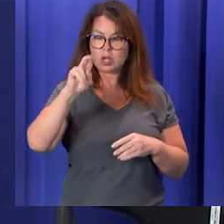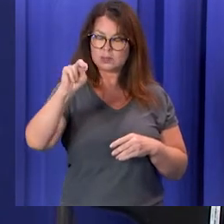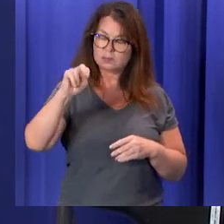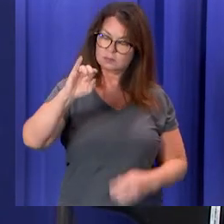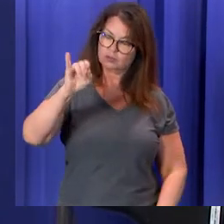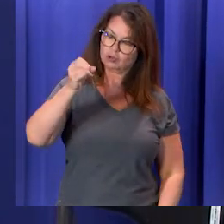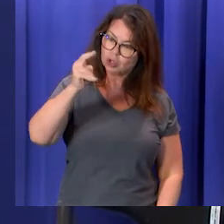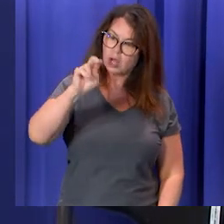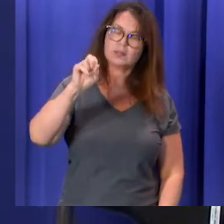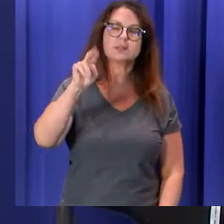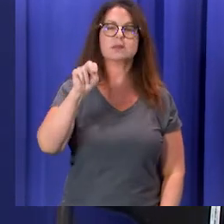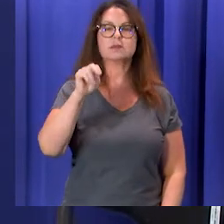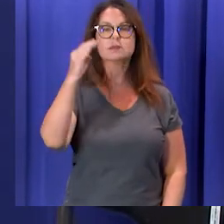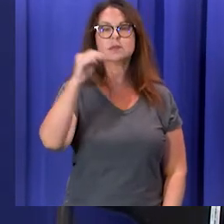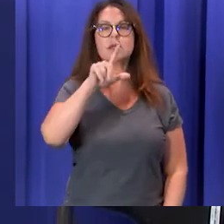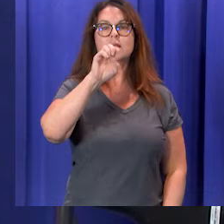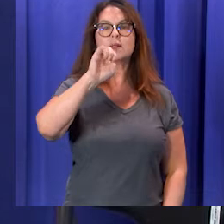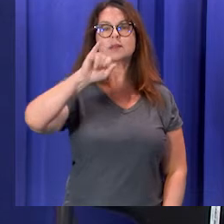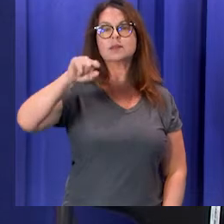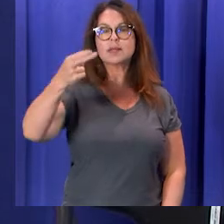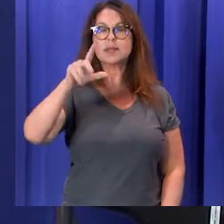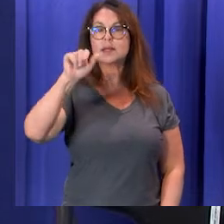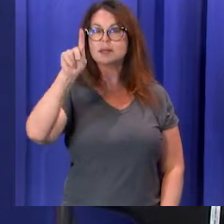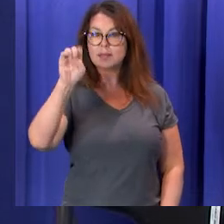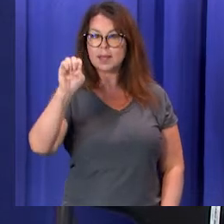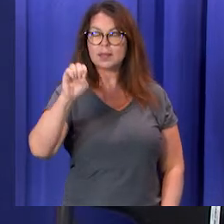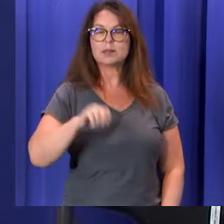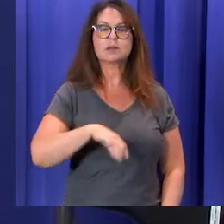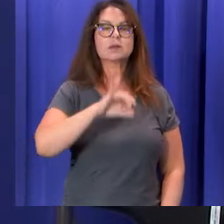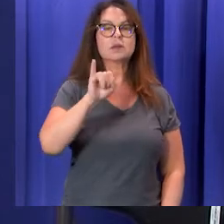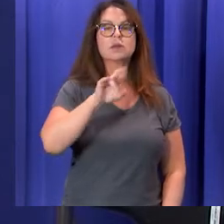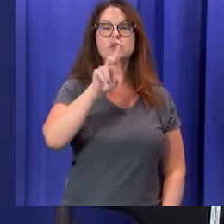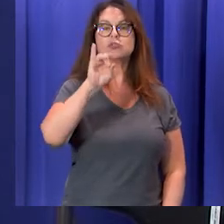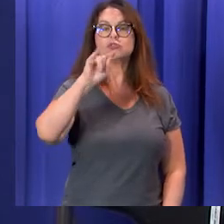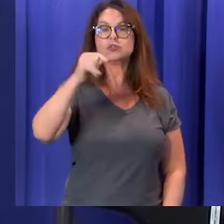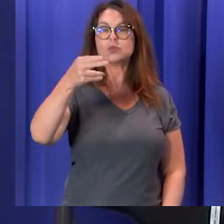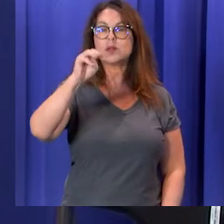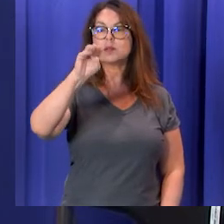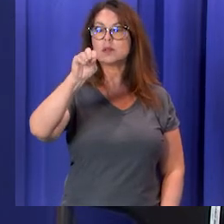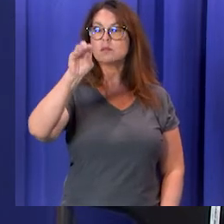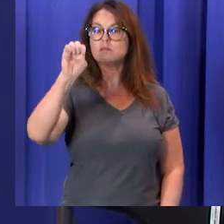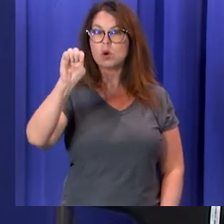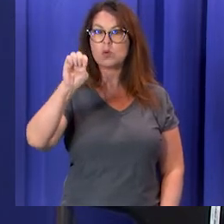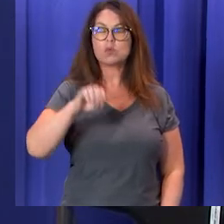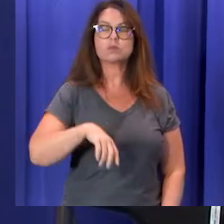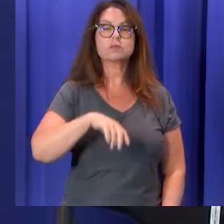Leigh Lake, Otter Tail County; Judith Moe, Hennepin County;